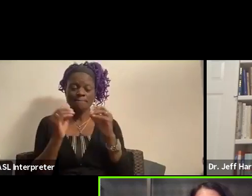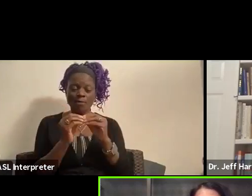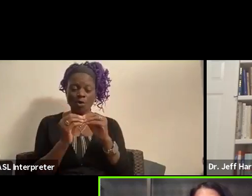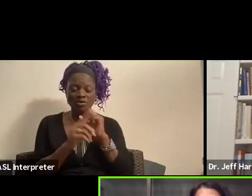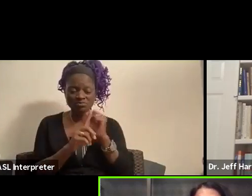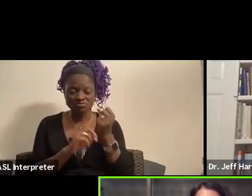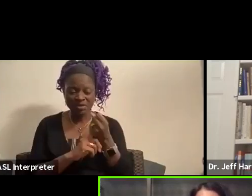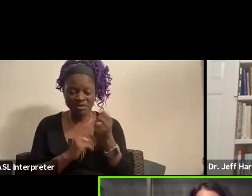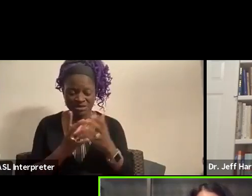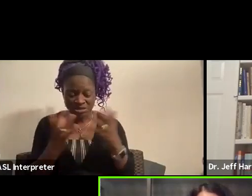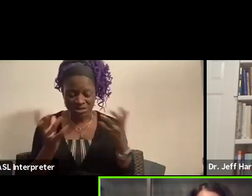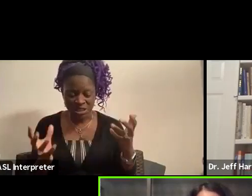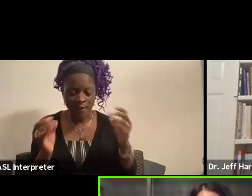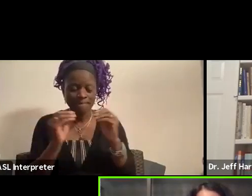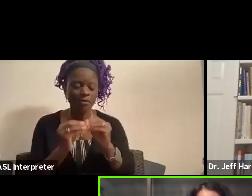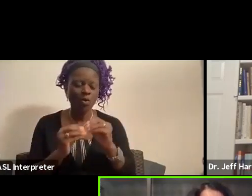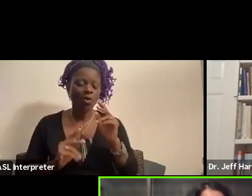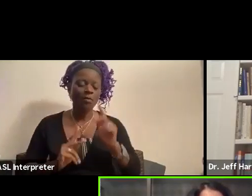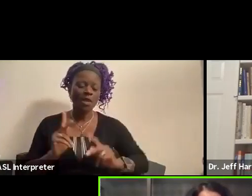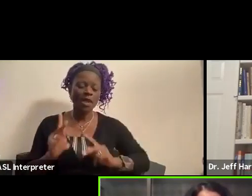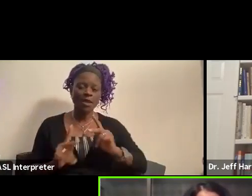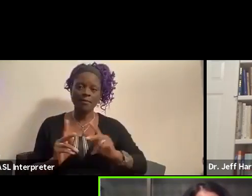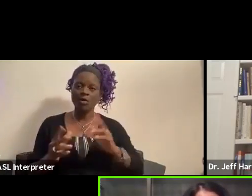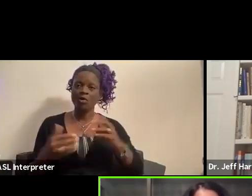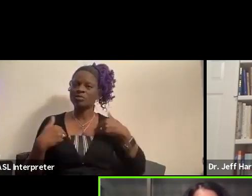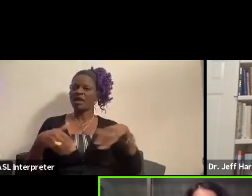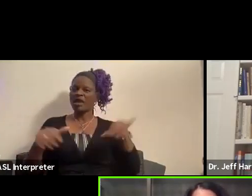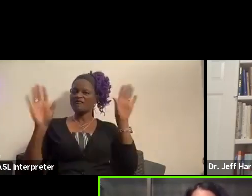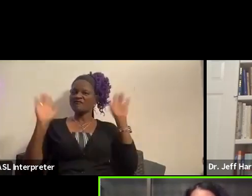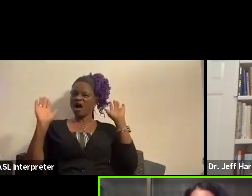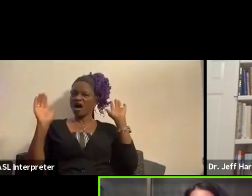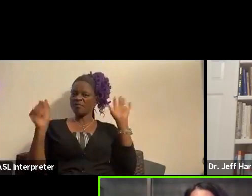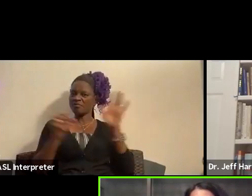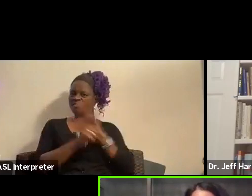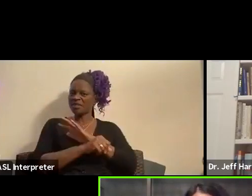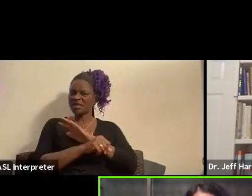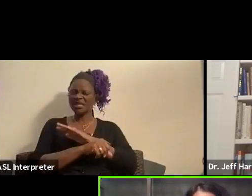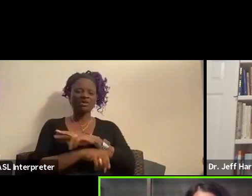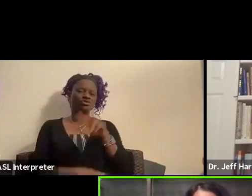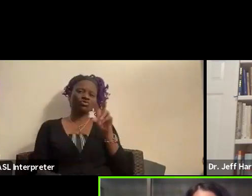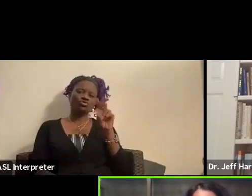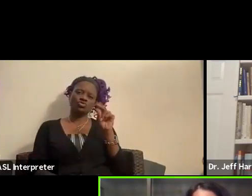I wouldn't give up entirely in contact with him. I still think it's effective